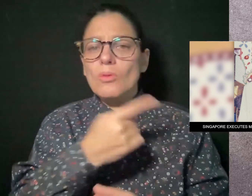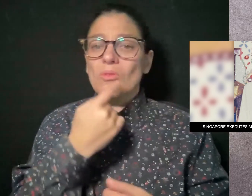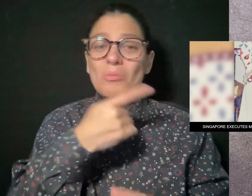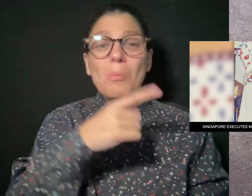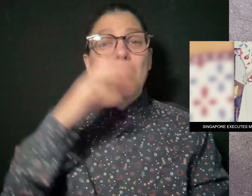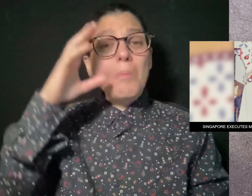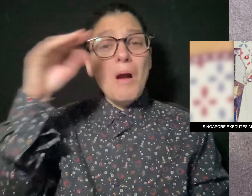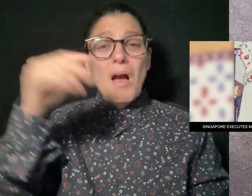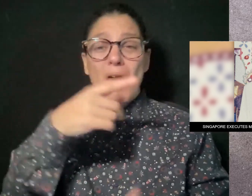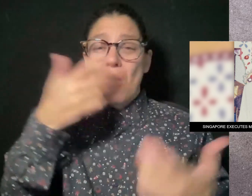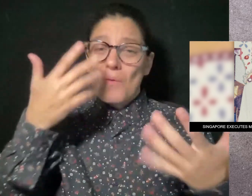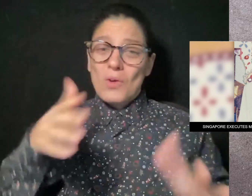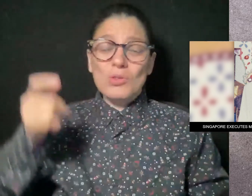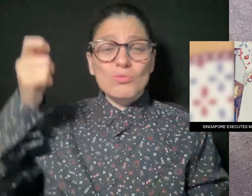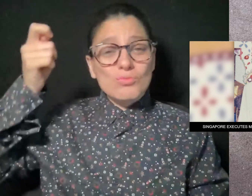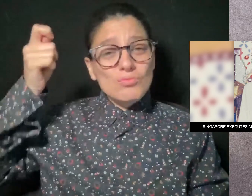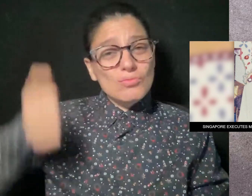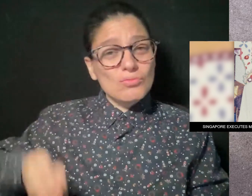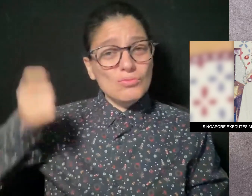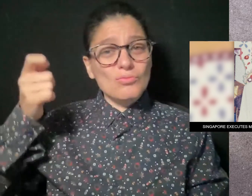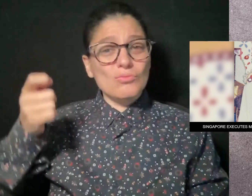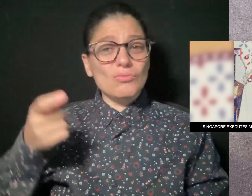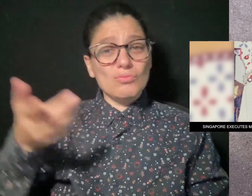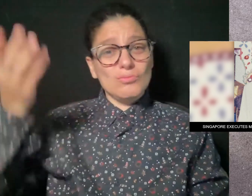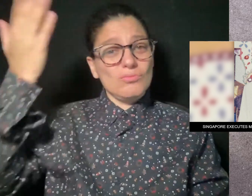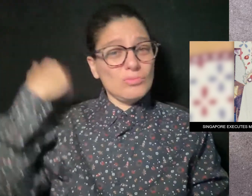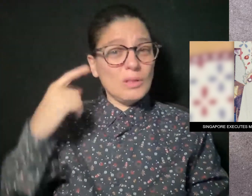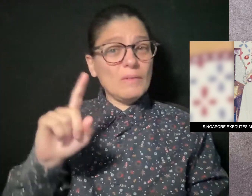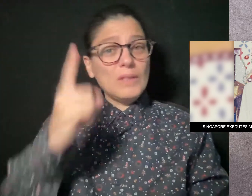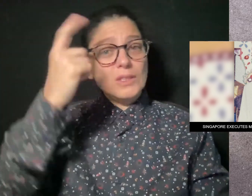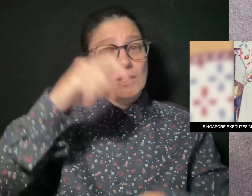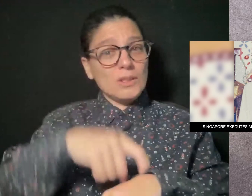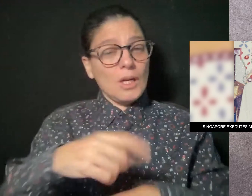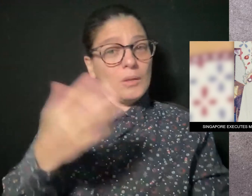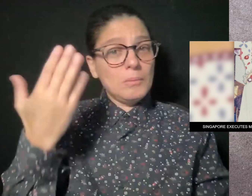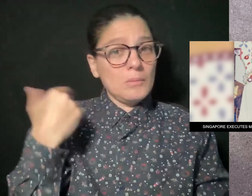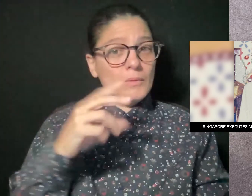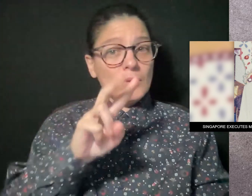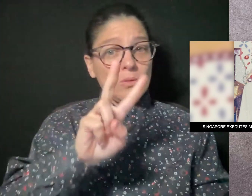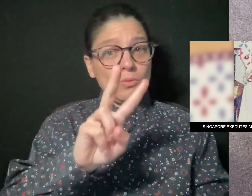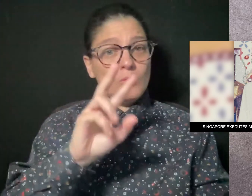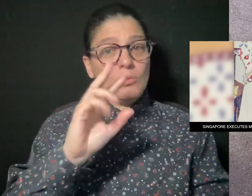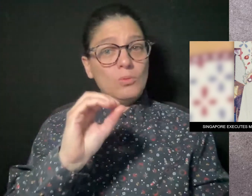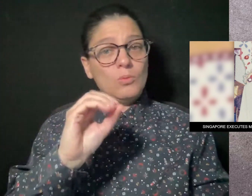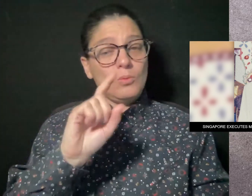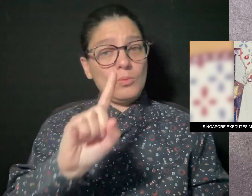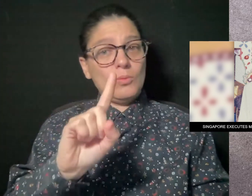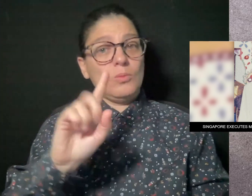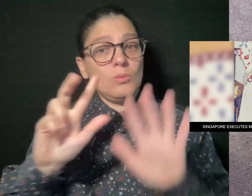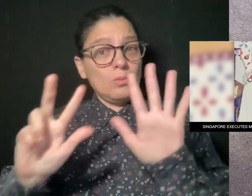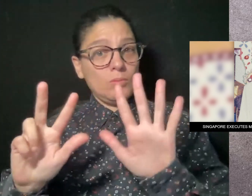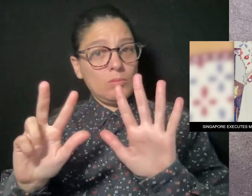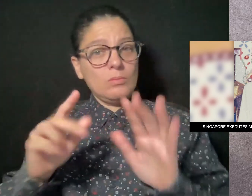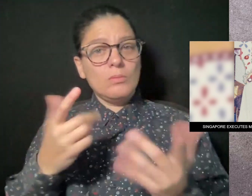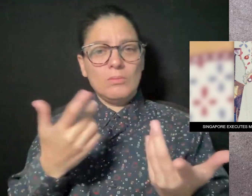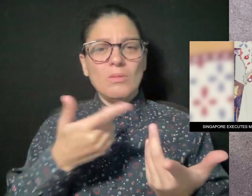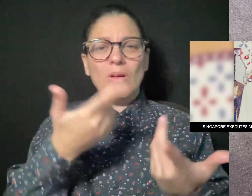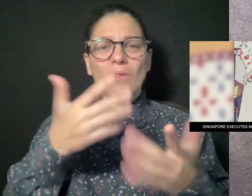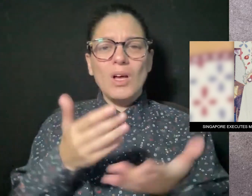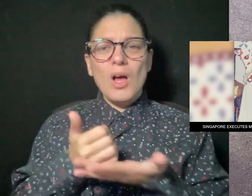the man was first sentenced to death in 2018 for helping to traffic more than a kilo of